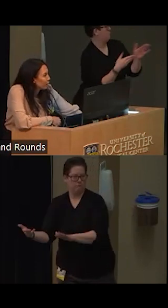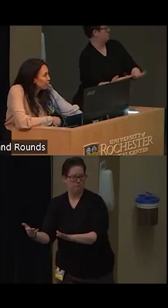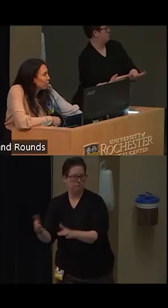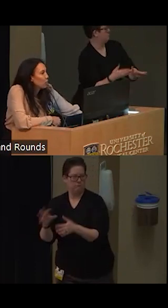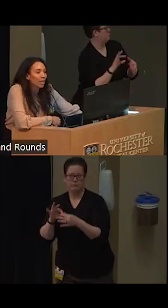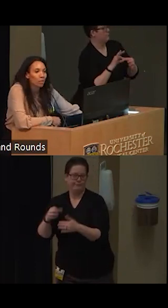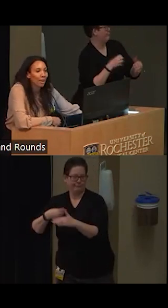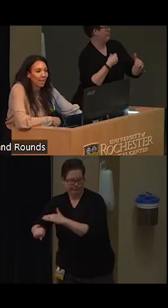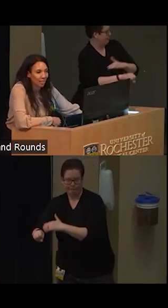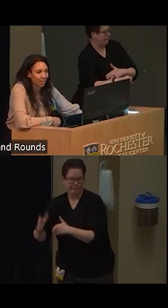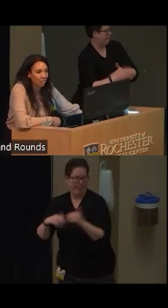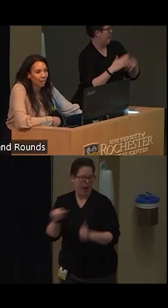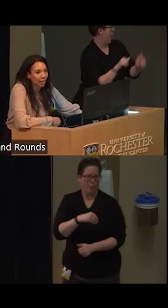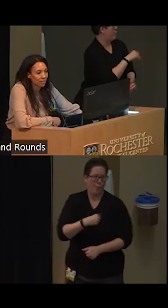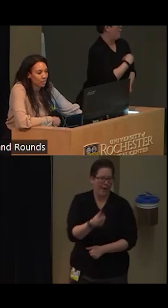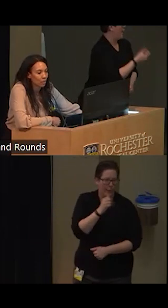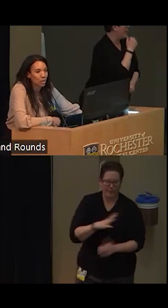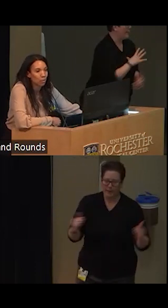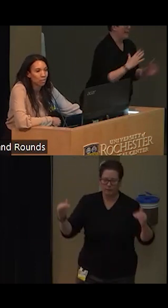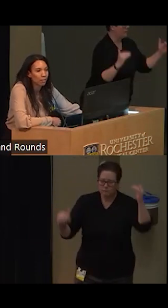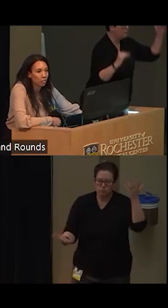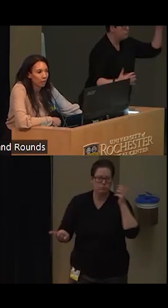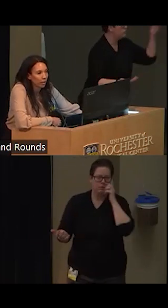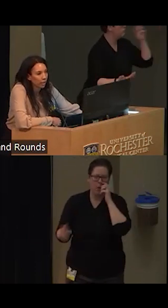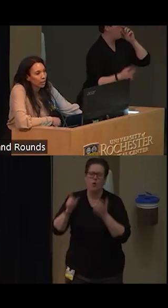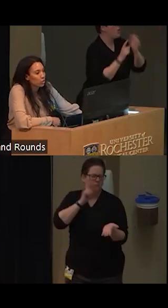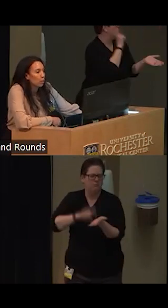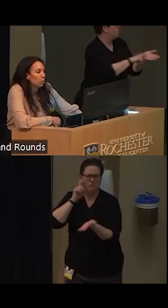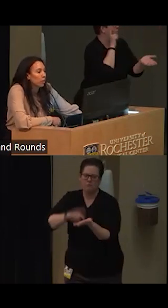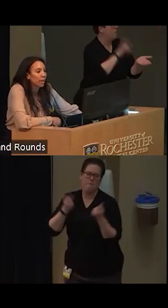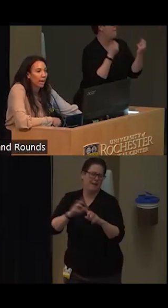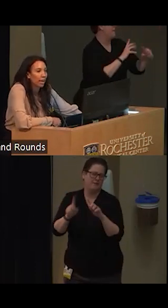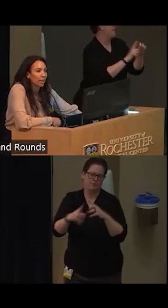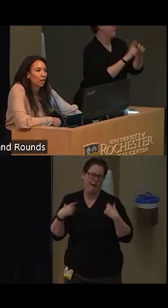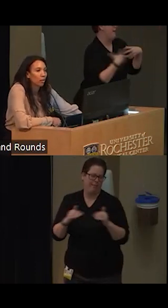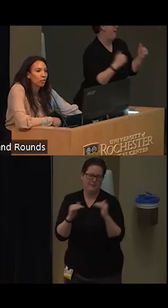others we can pick anything and find some type of Health disparity so when we're looking at our